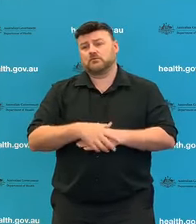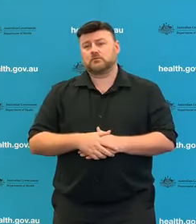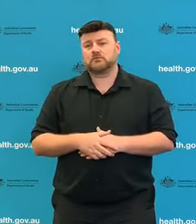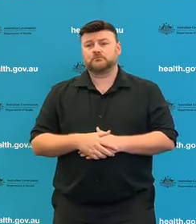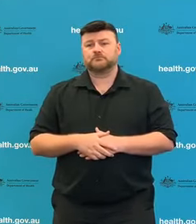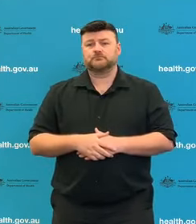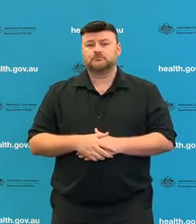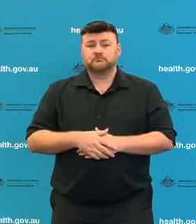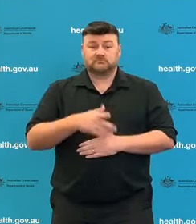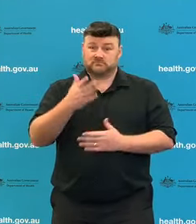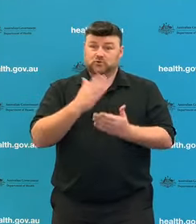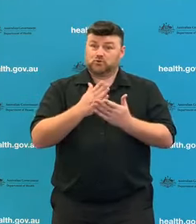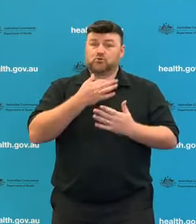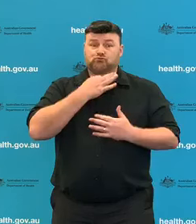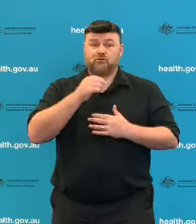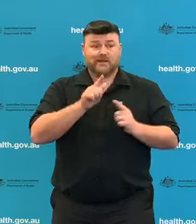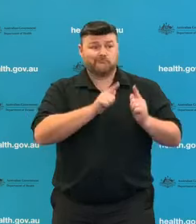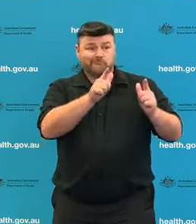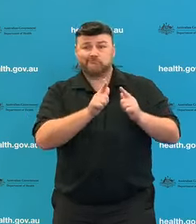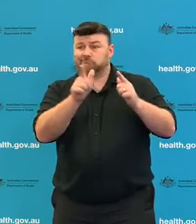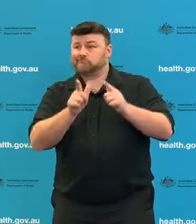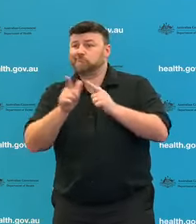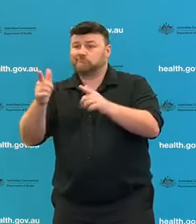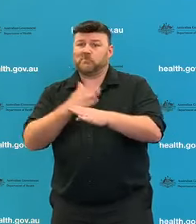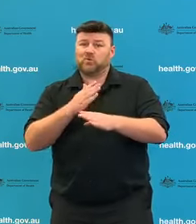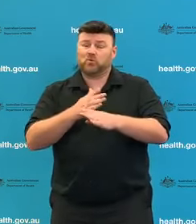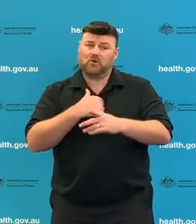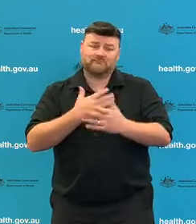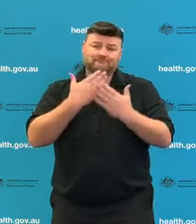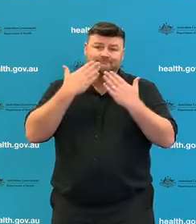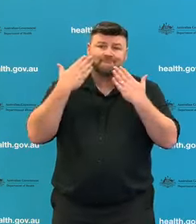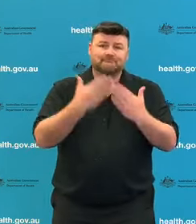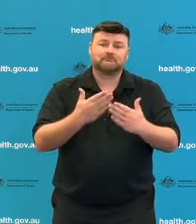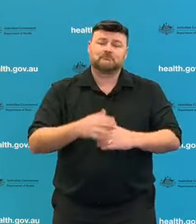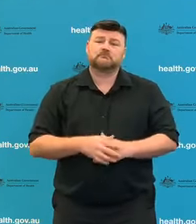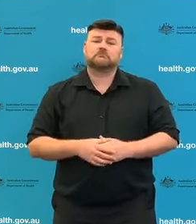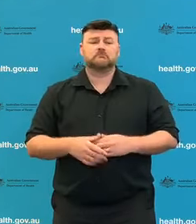and putting themselves at risk to save others. Thanks Dana, you have a second question?